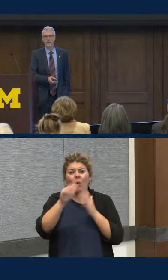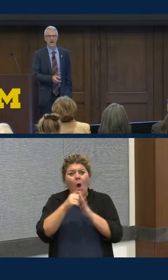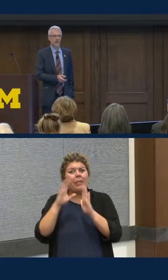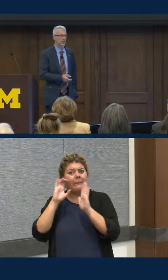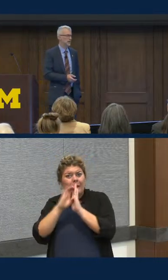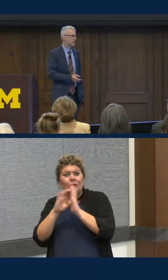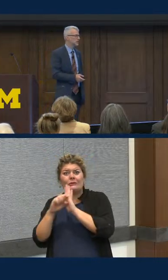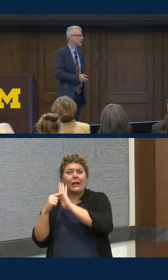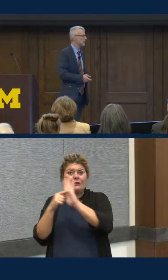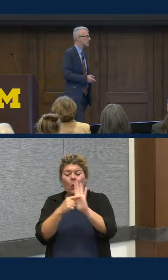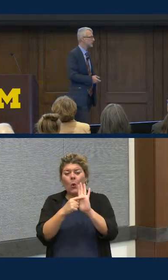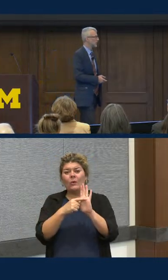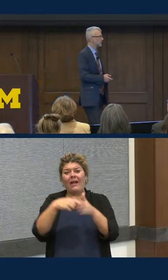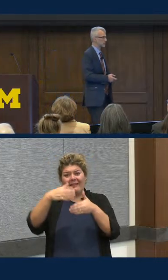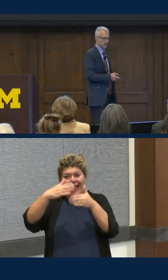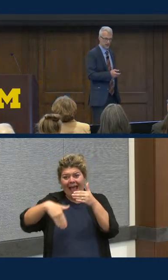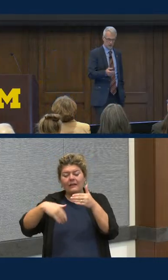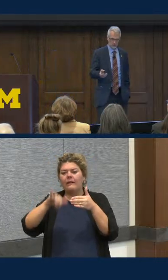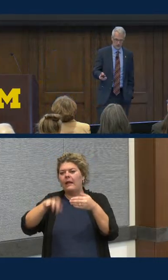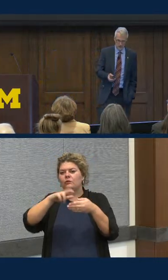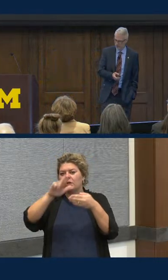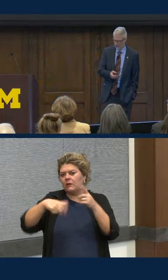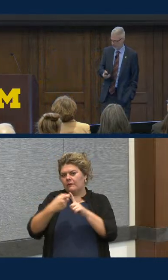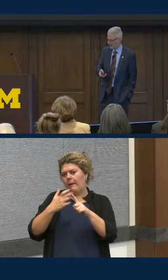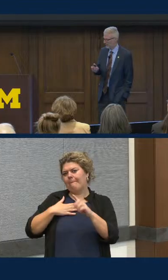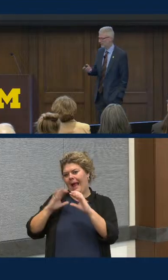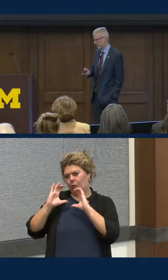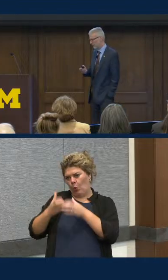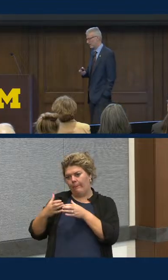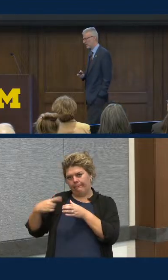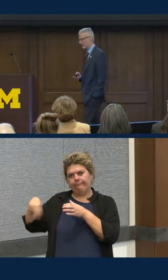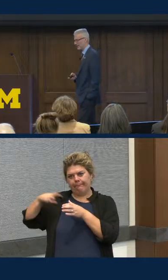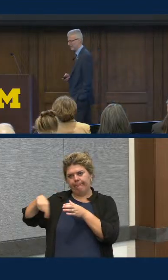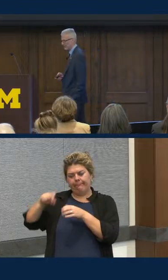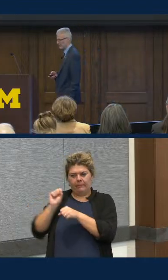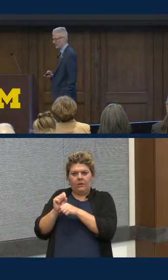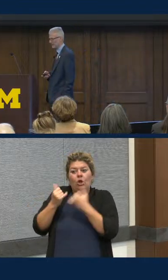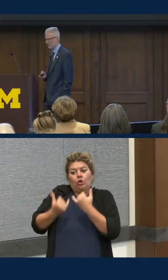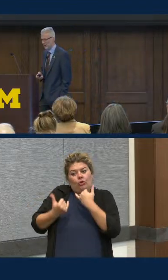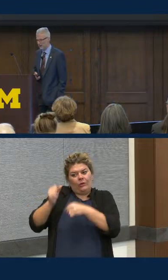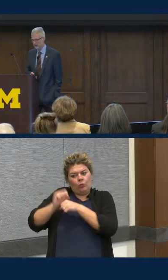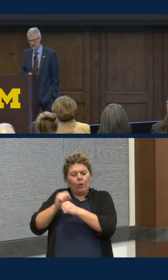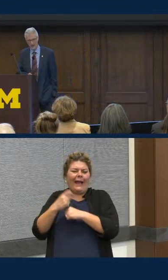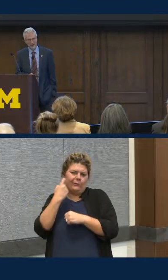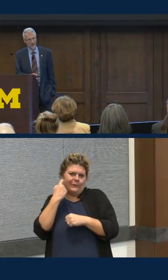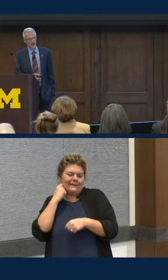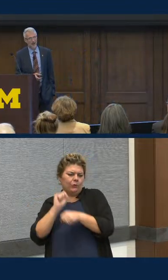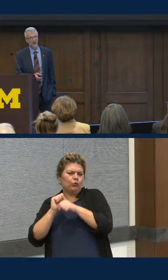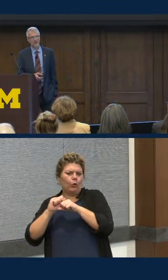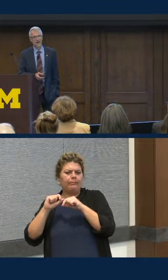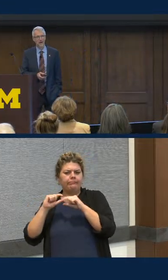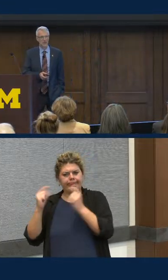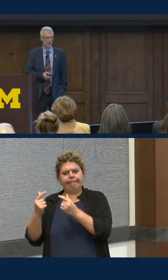are results from my groups, from my current and recent group